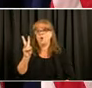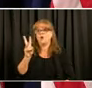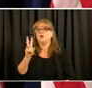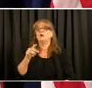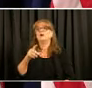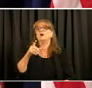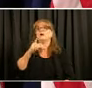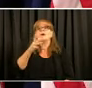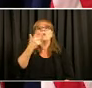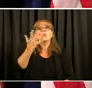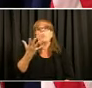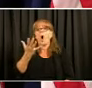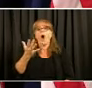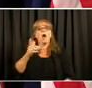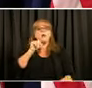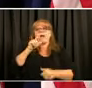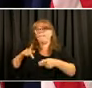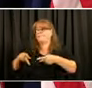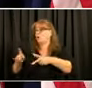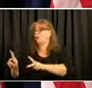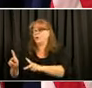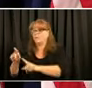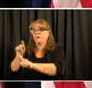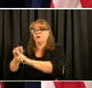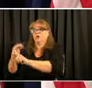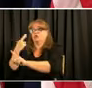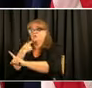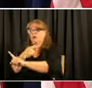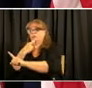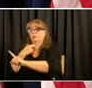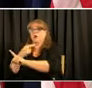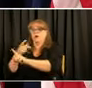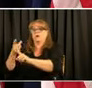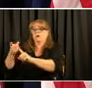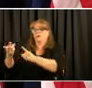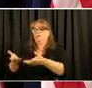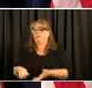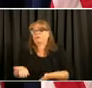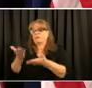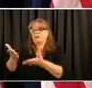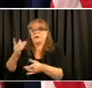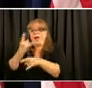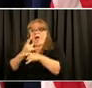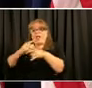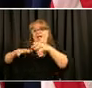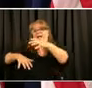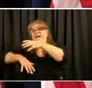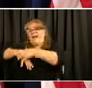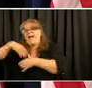restaurants and and that was started as emergency order it became law we are going to seek getting